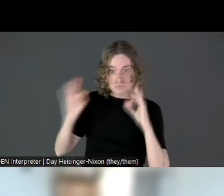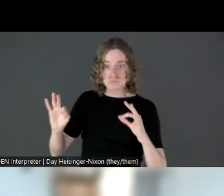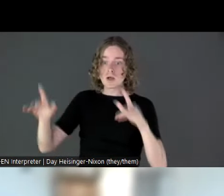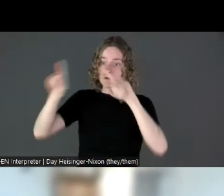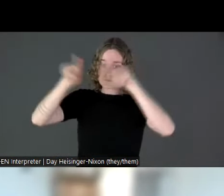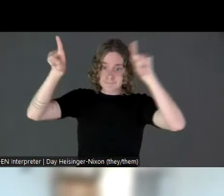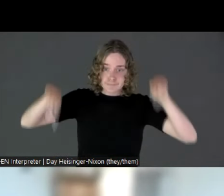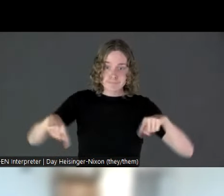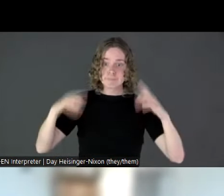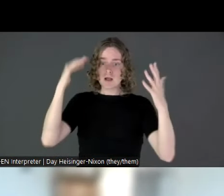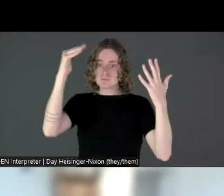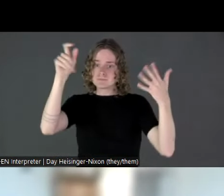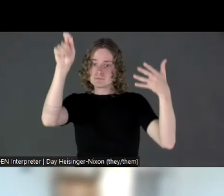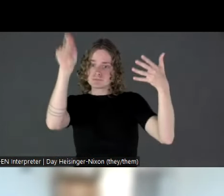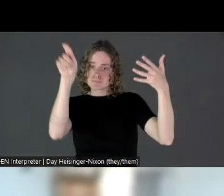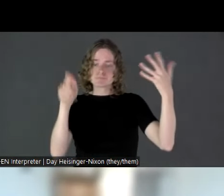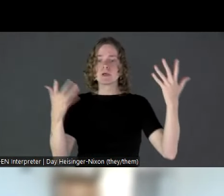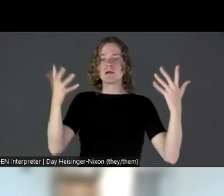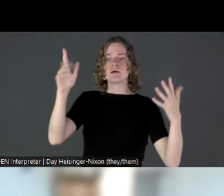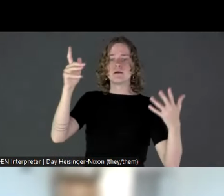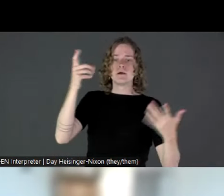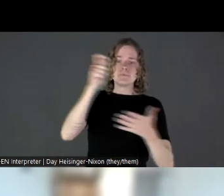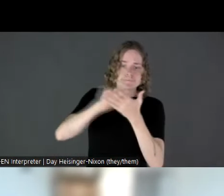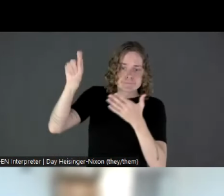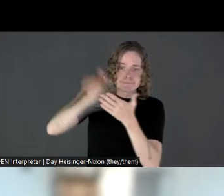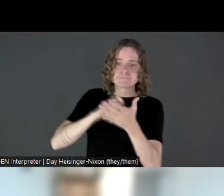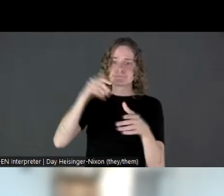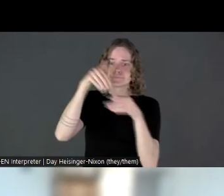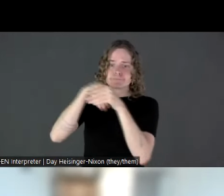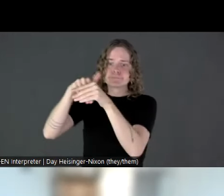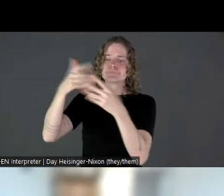Moving to cluster coordination, we have a short guide on how to